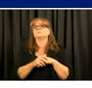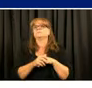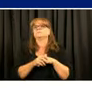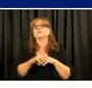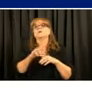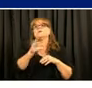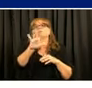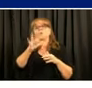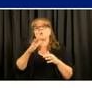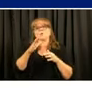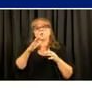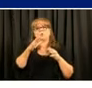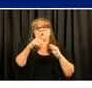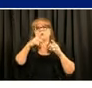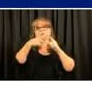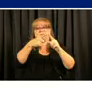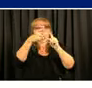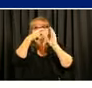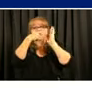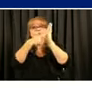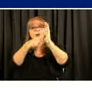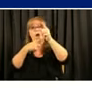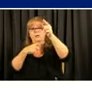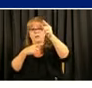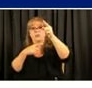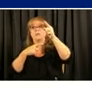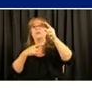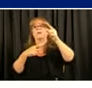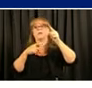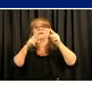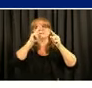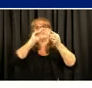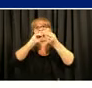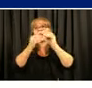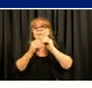this figure shows you number of hospitalizations that have occurred in the state so each of those